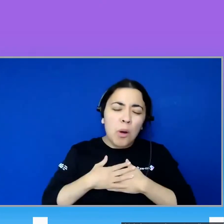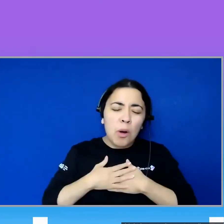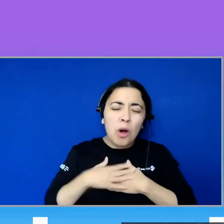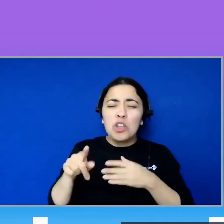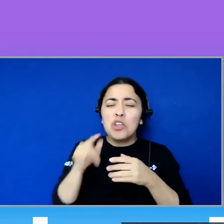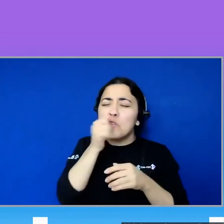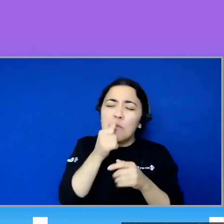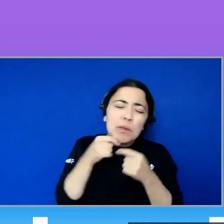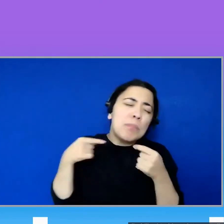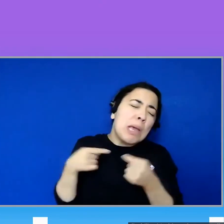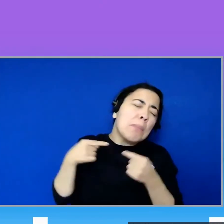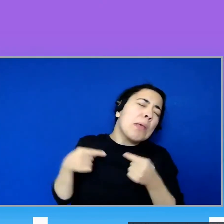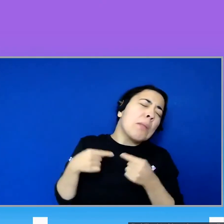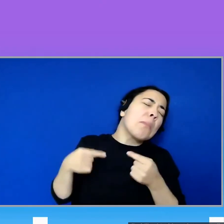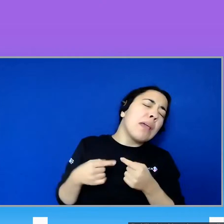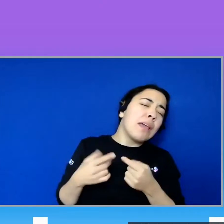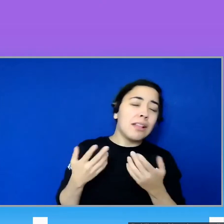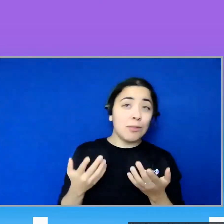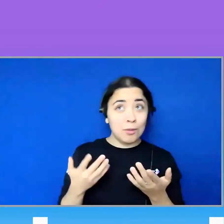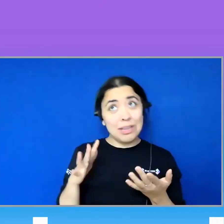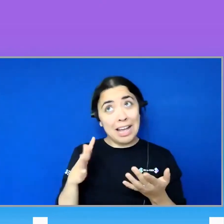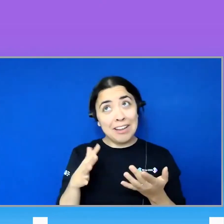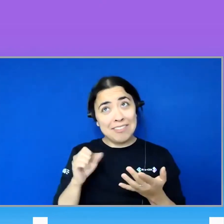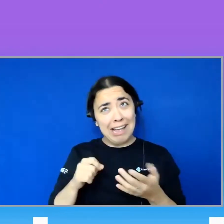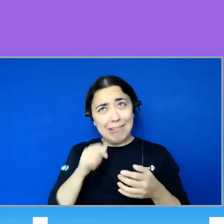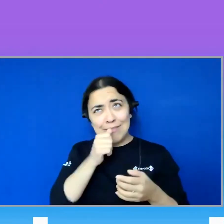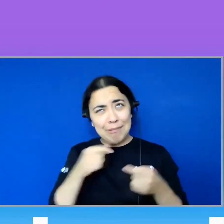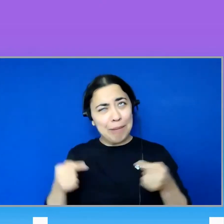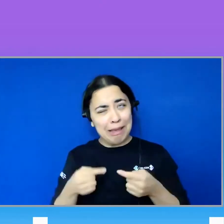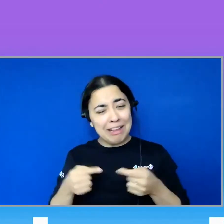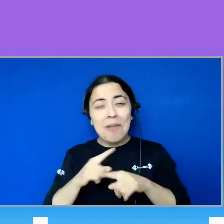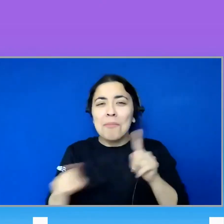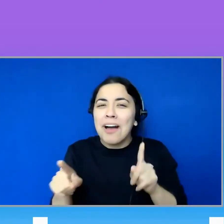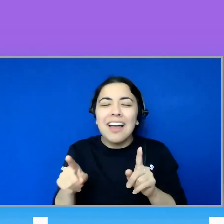pain all the time, which some of us are. But the point being that